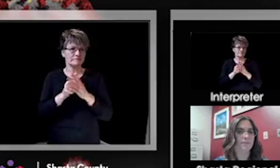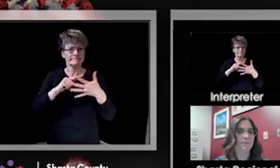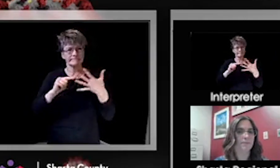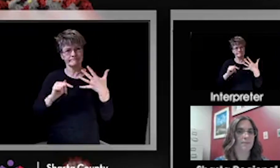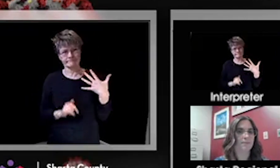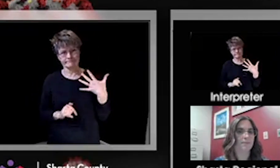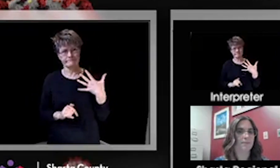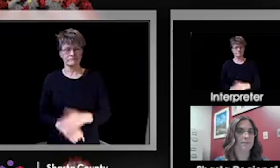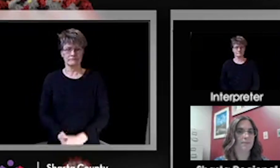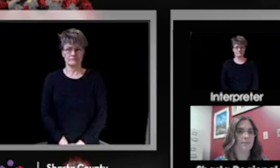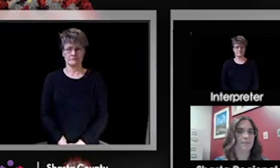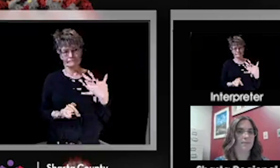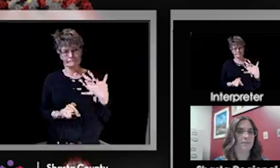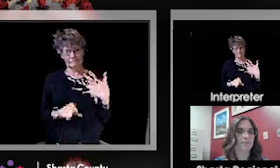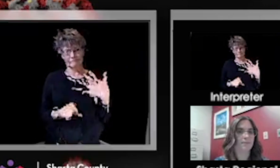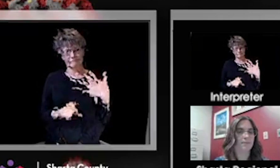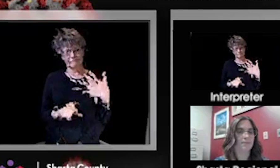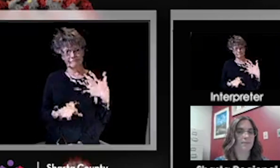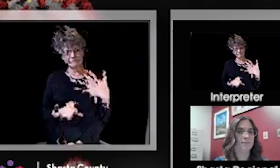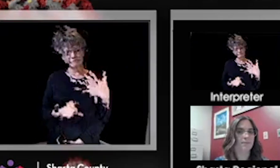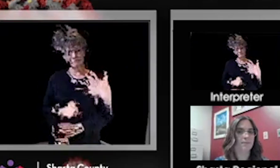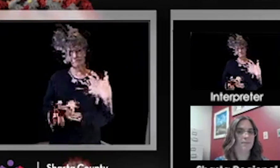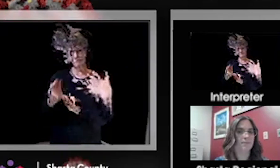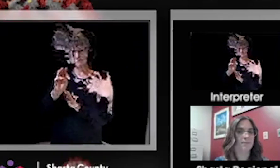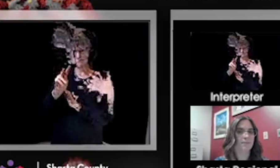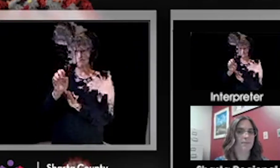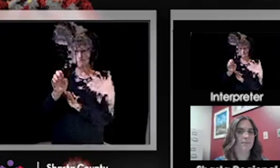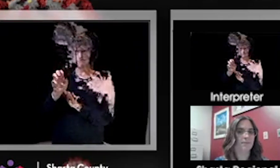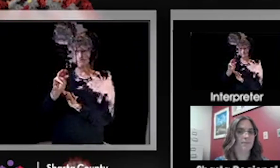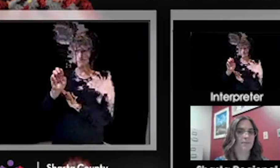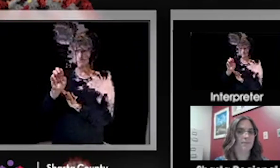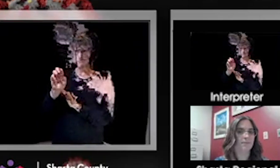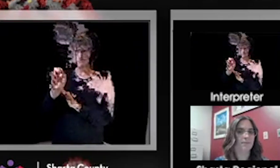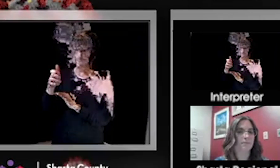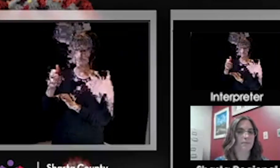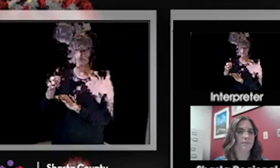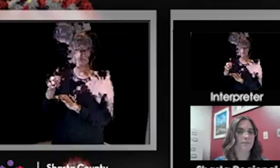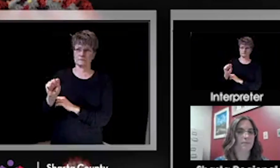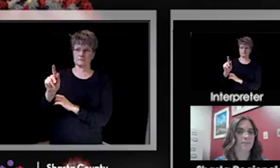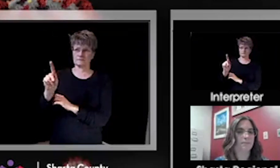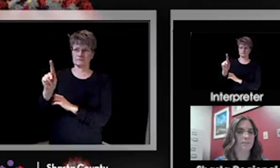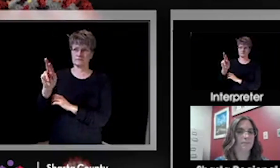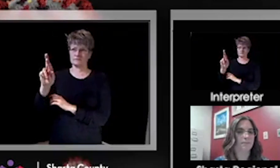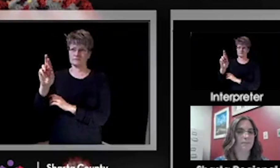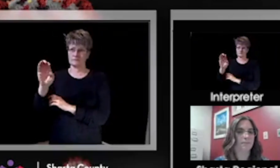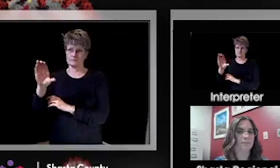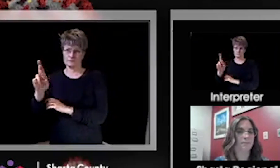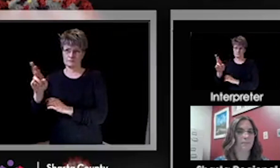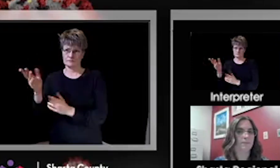Is there a similar estimate for Shasta County from Johns Hopkins or are we aware of that?